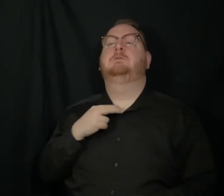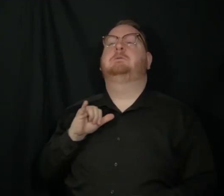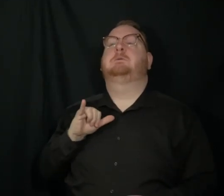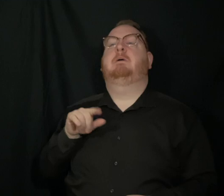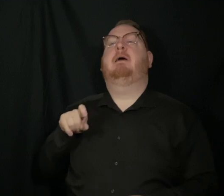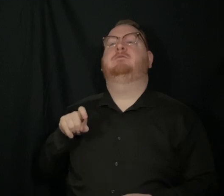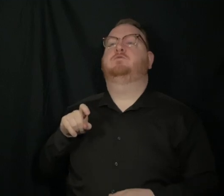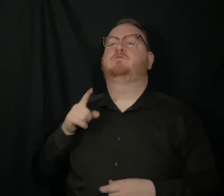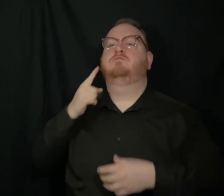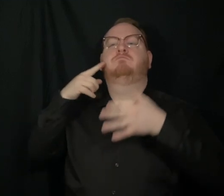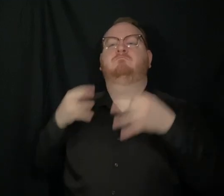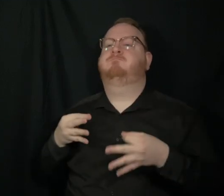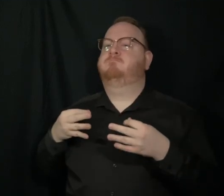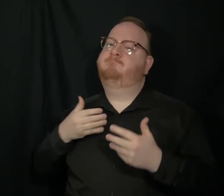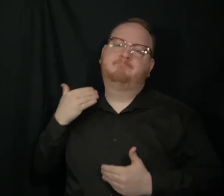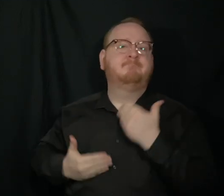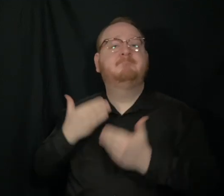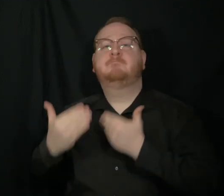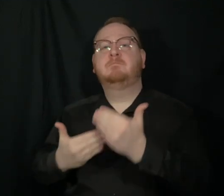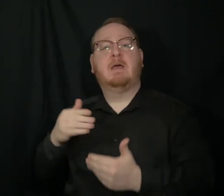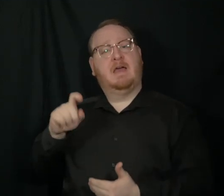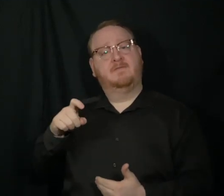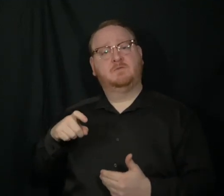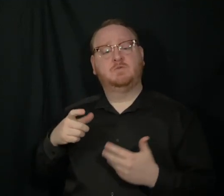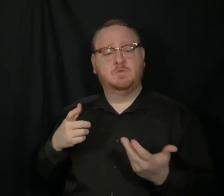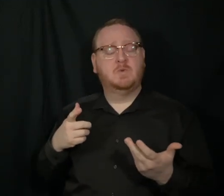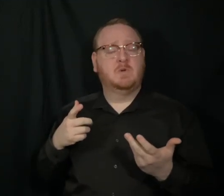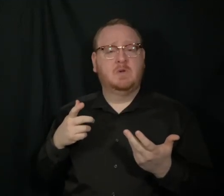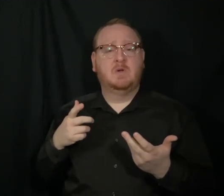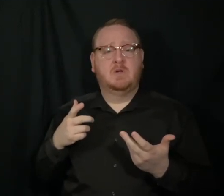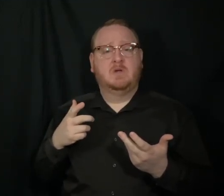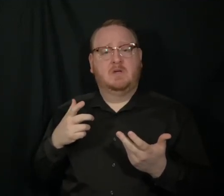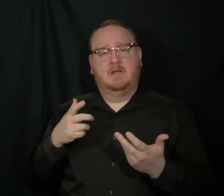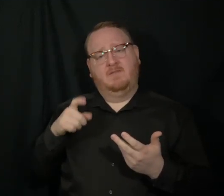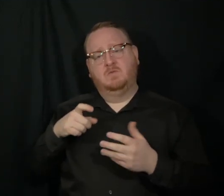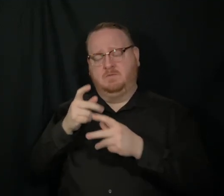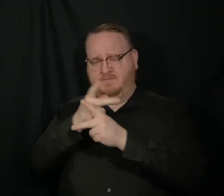do, and, you know, find to kind of figure out what that is, and